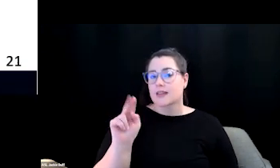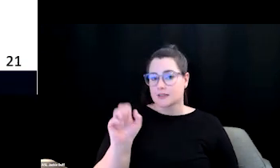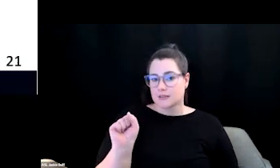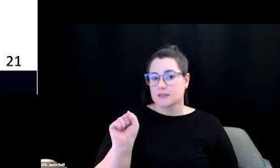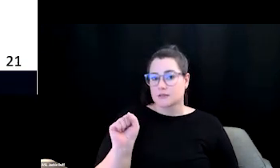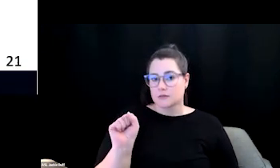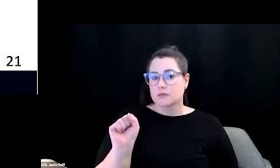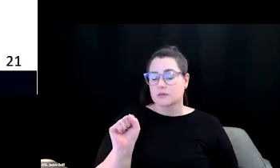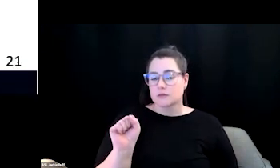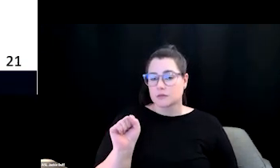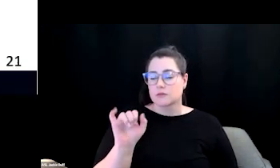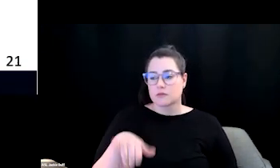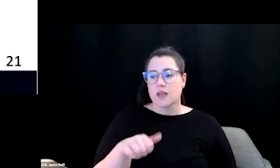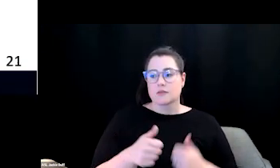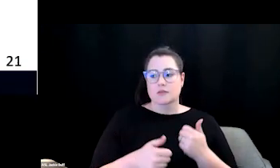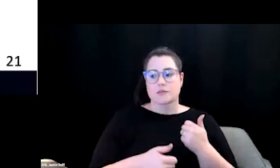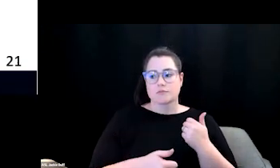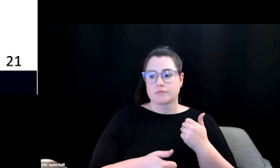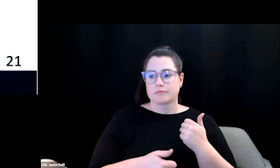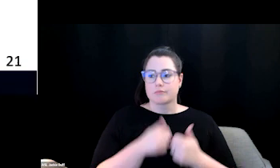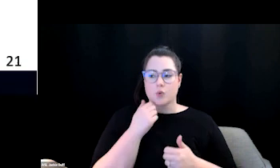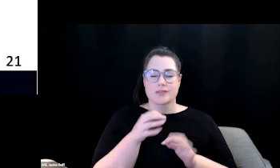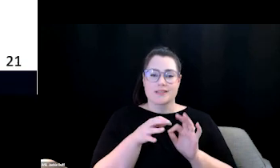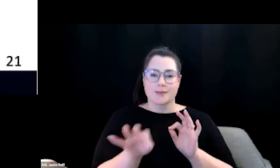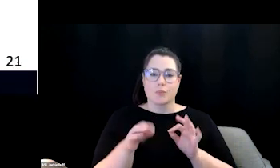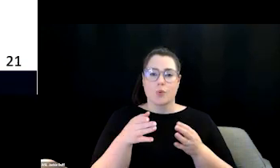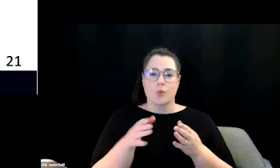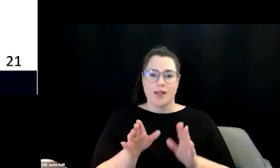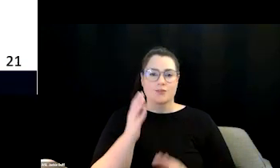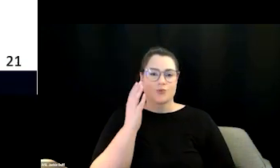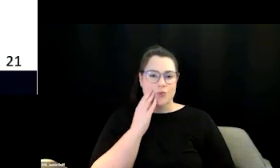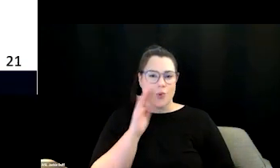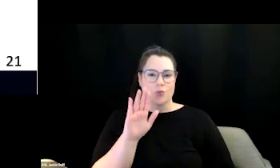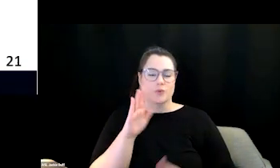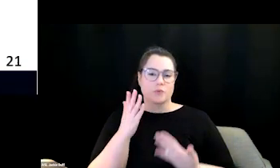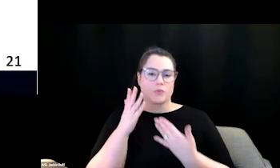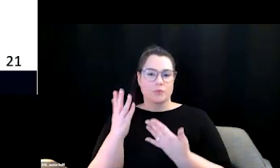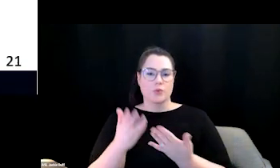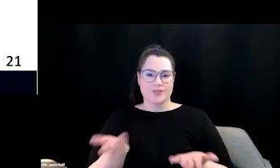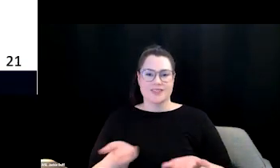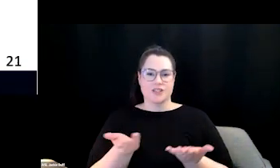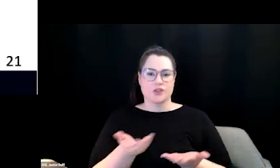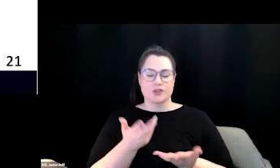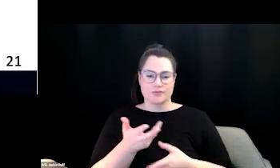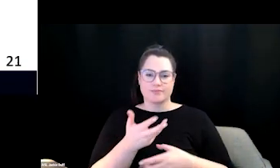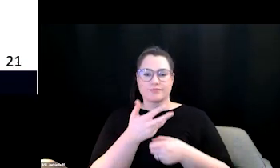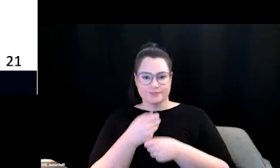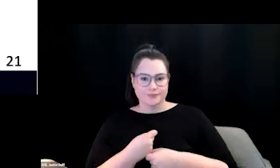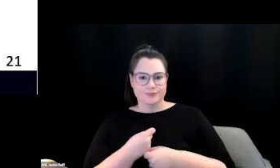That is the most surefire way to know your proposal is here. So it is under Proposals section.